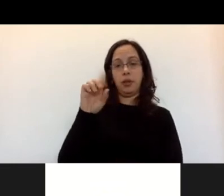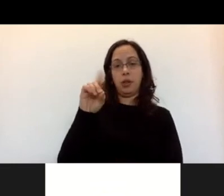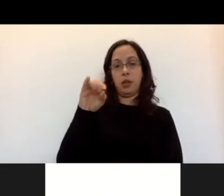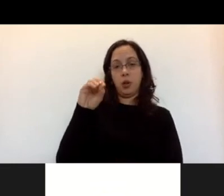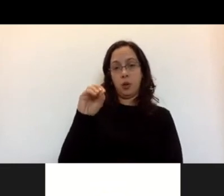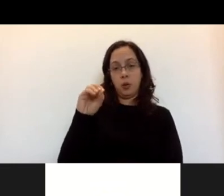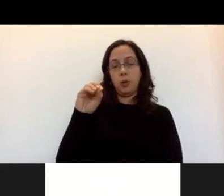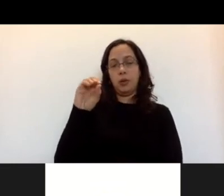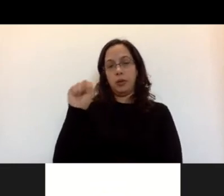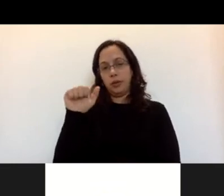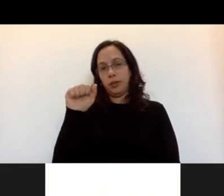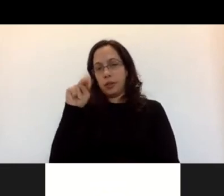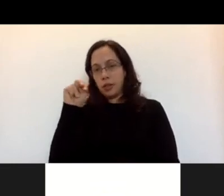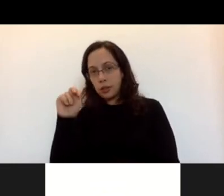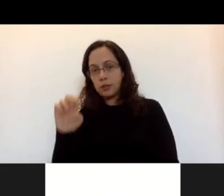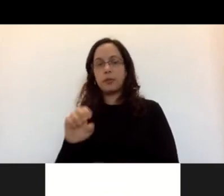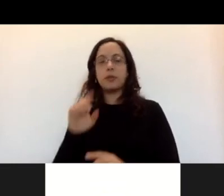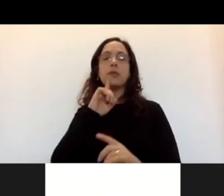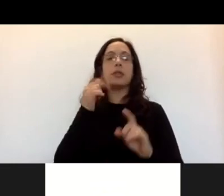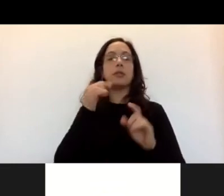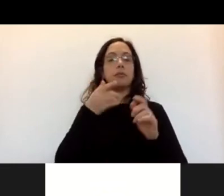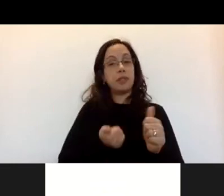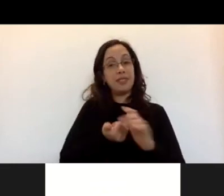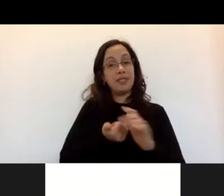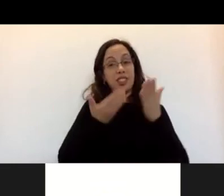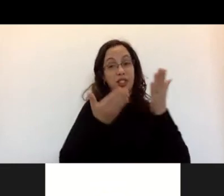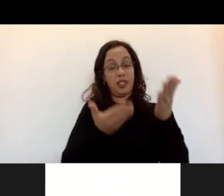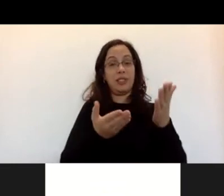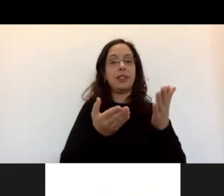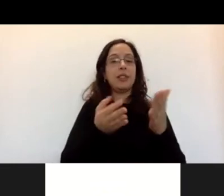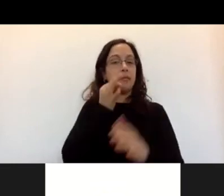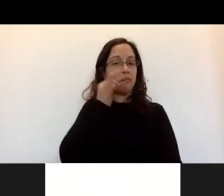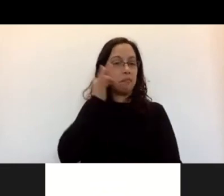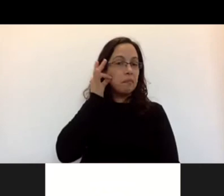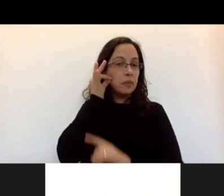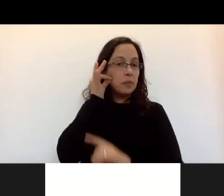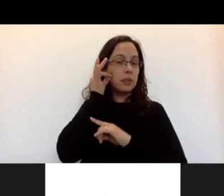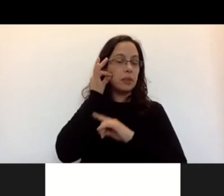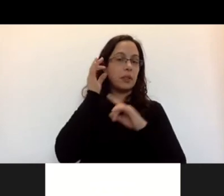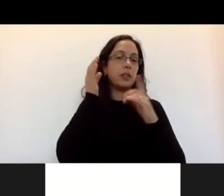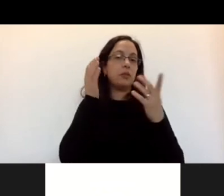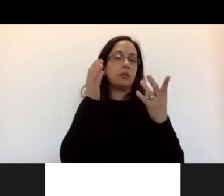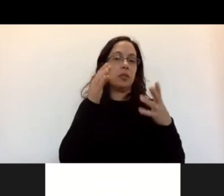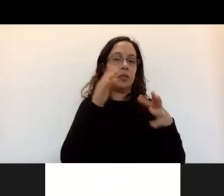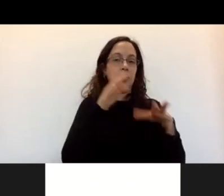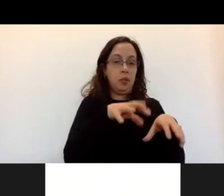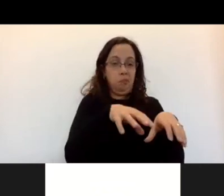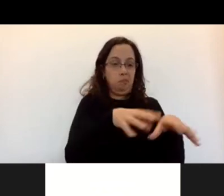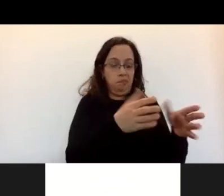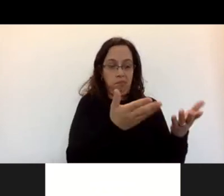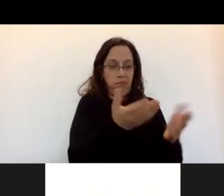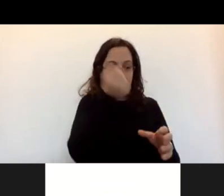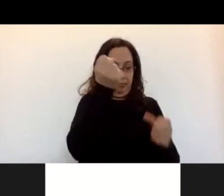that the Indian removals that happened in North America in the in the early and mid 19th century,